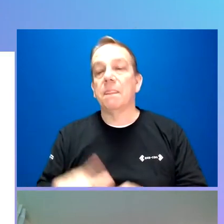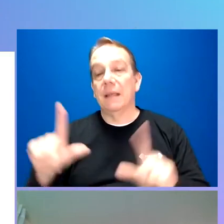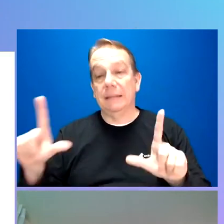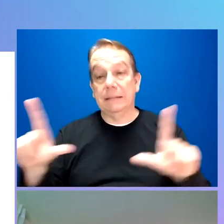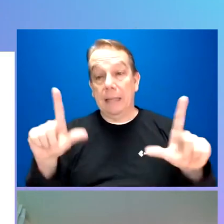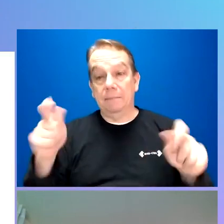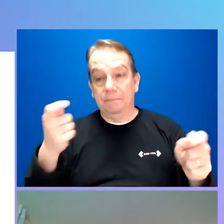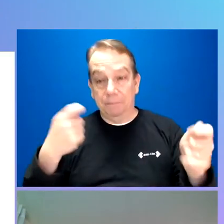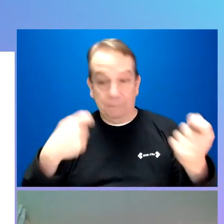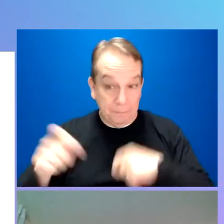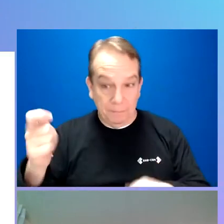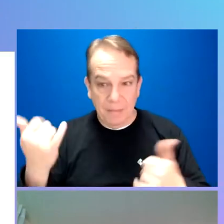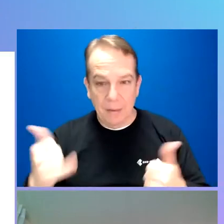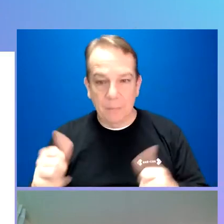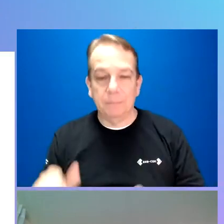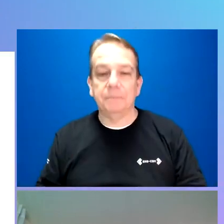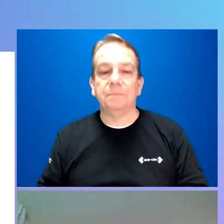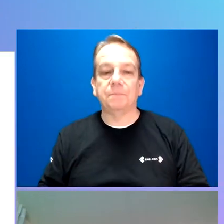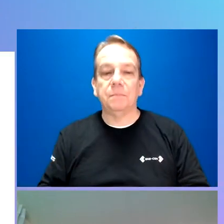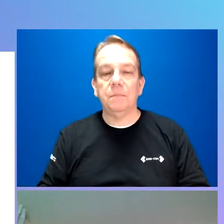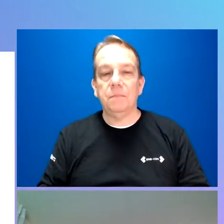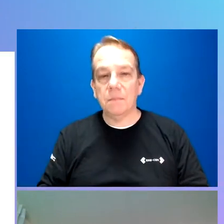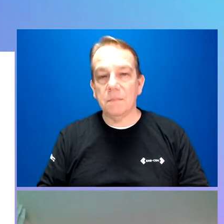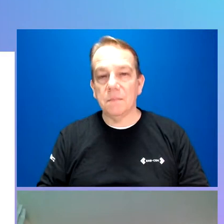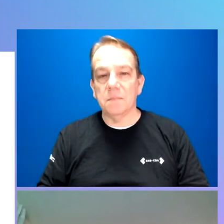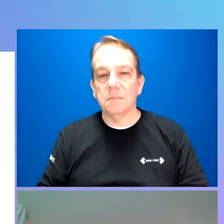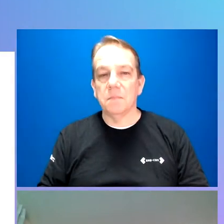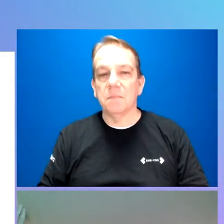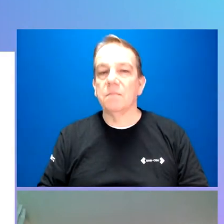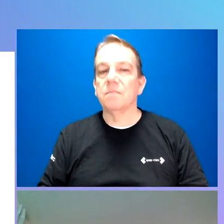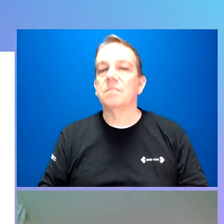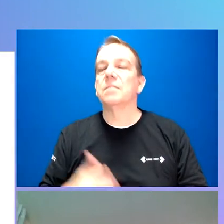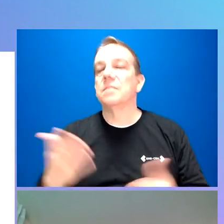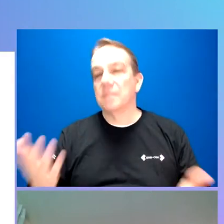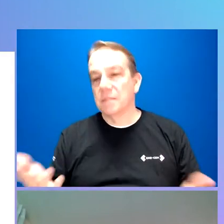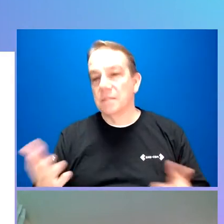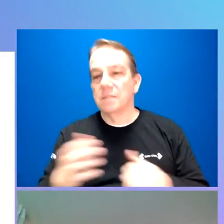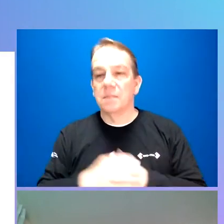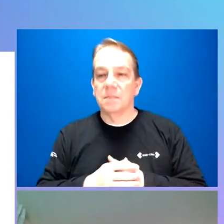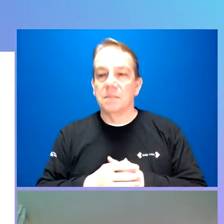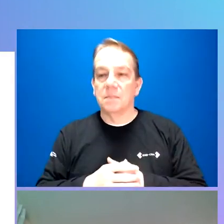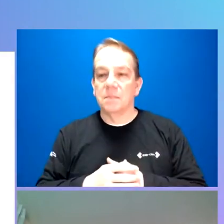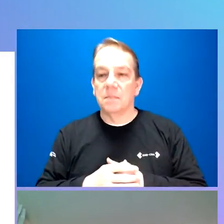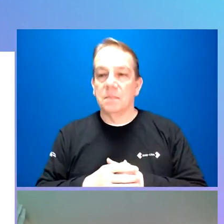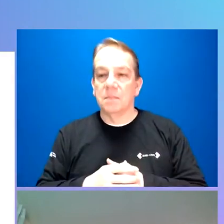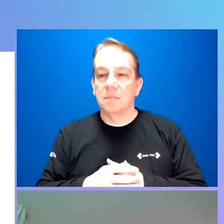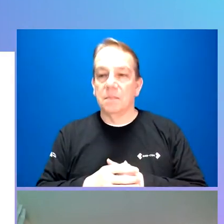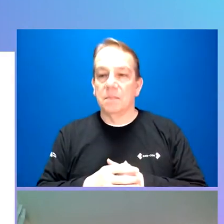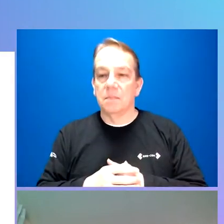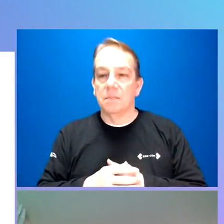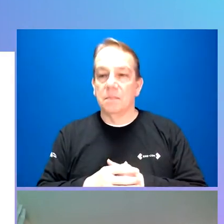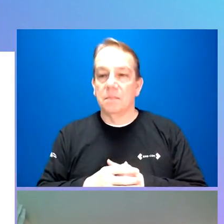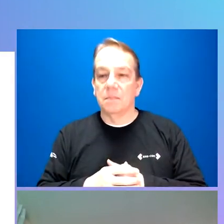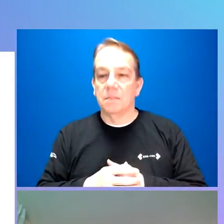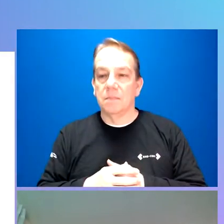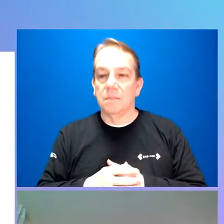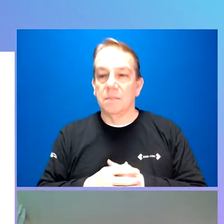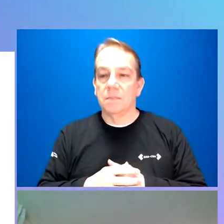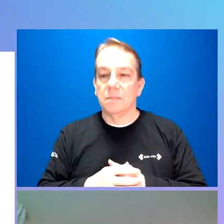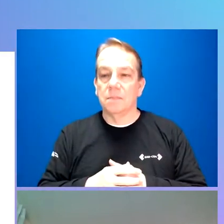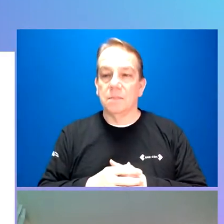slide. So so then this is what